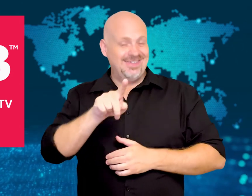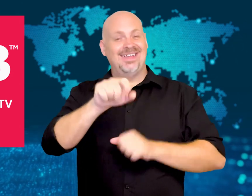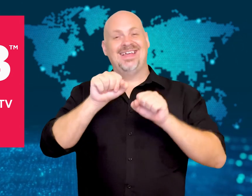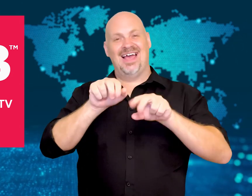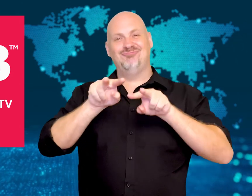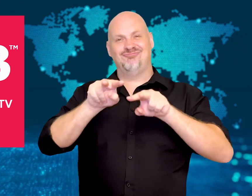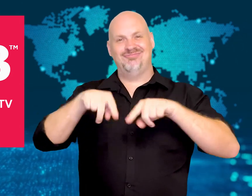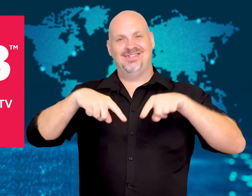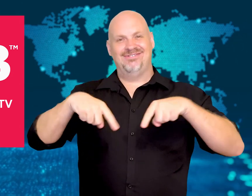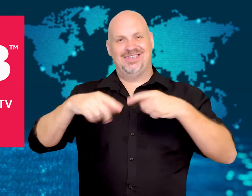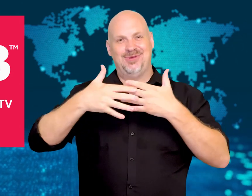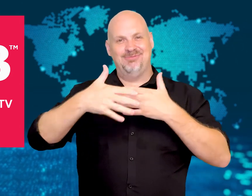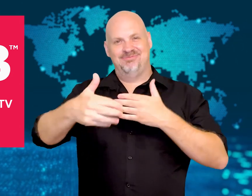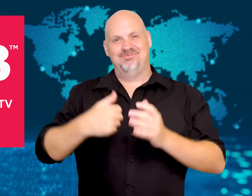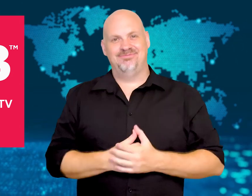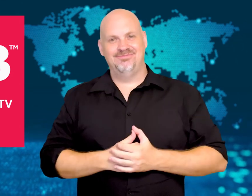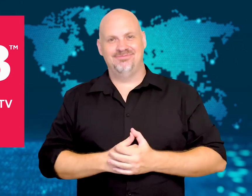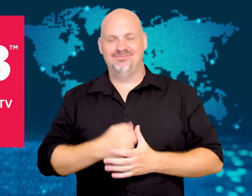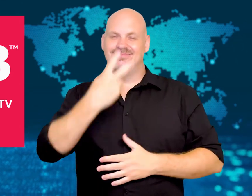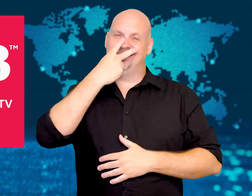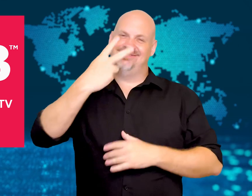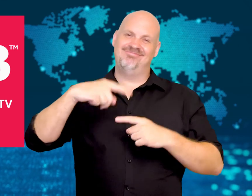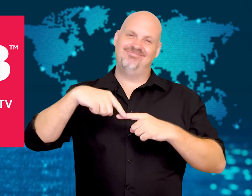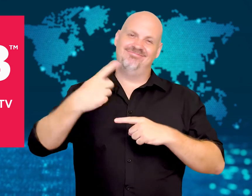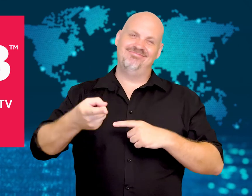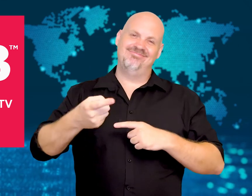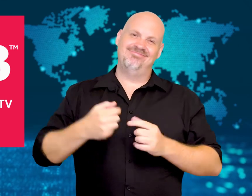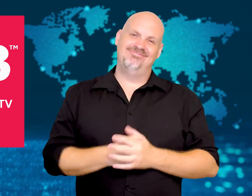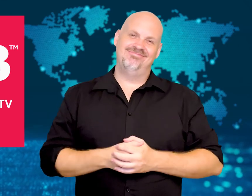to get new video updates! See you next time!